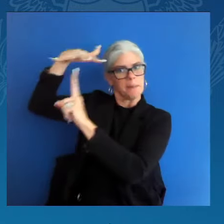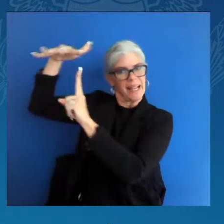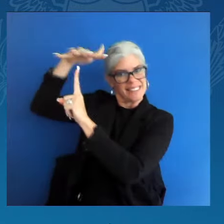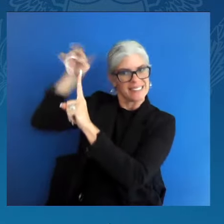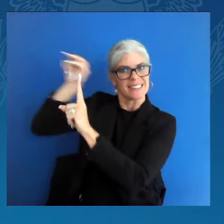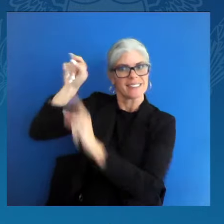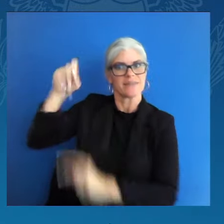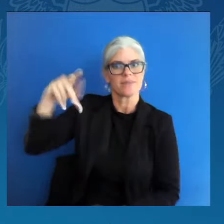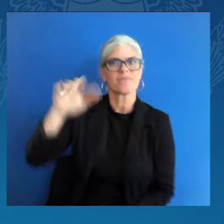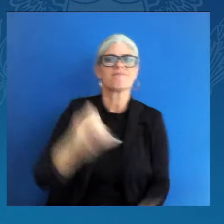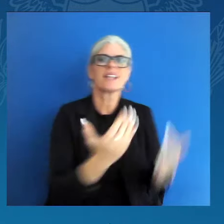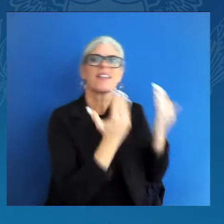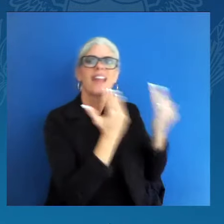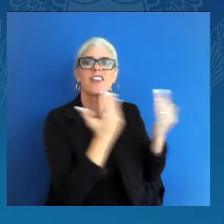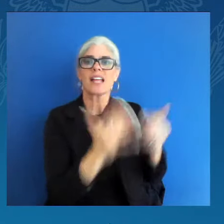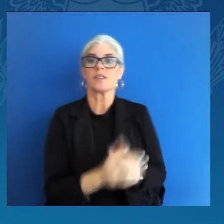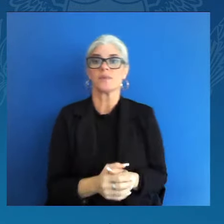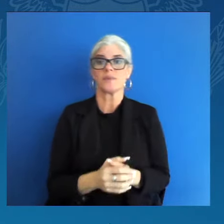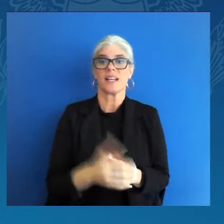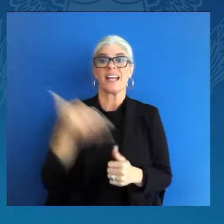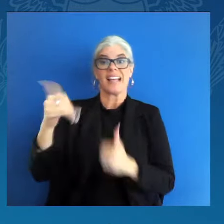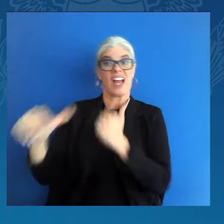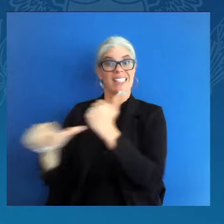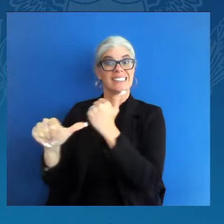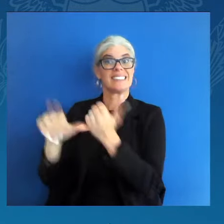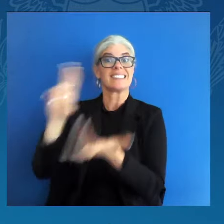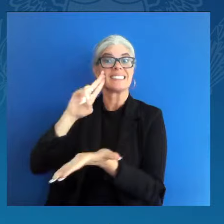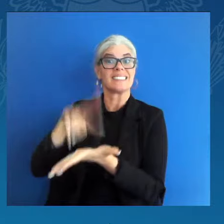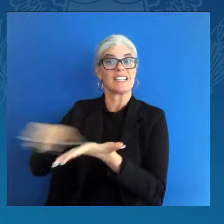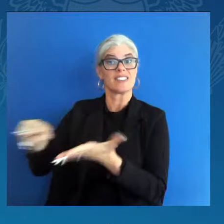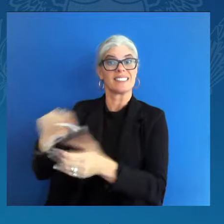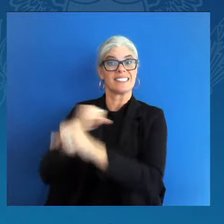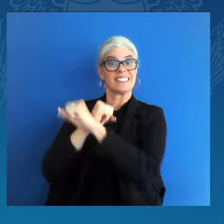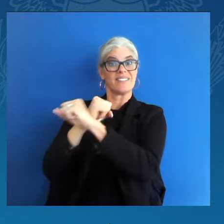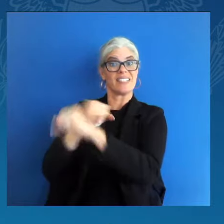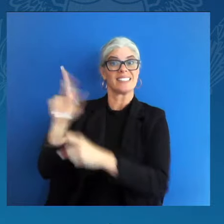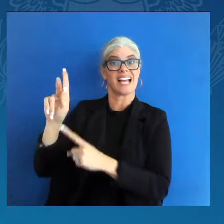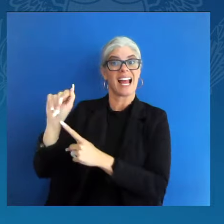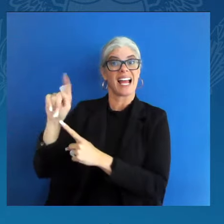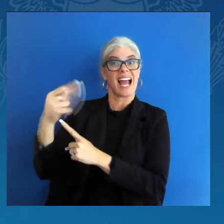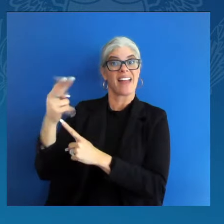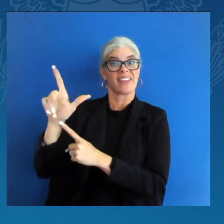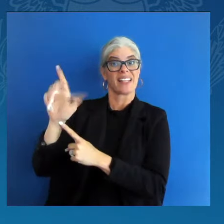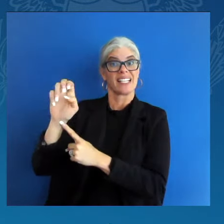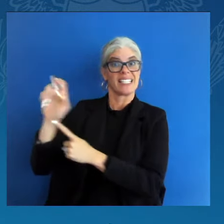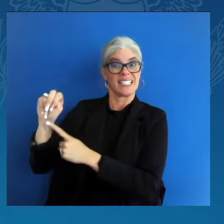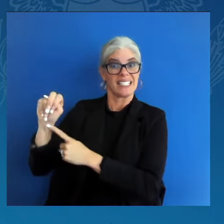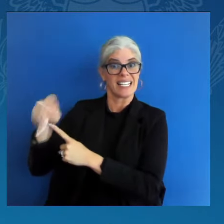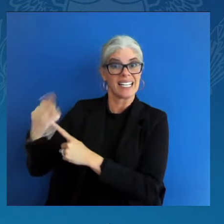Admiral Chris Grady. And I think just as we've said that space and international partnership